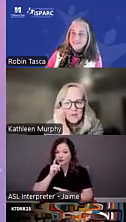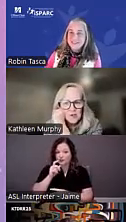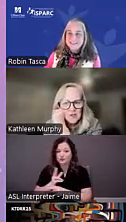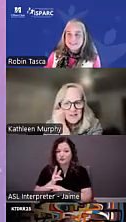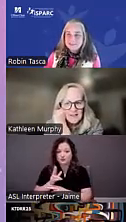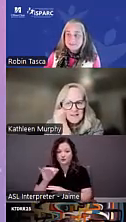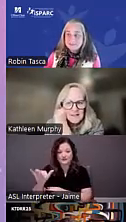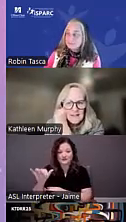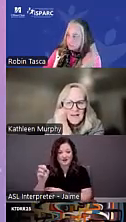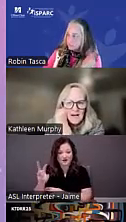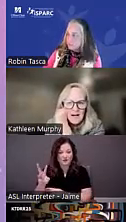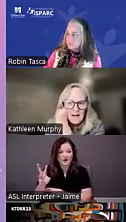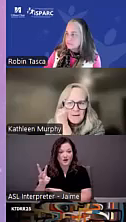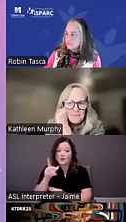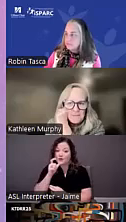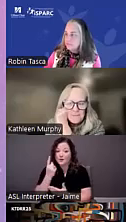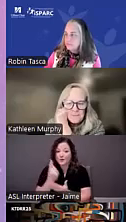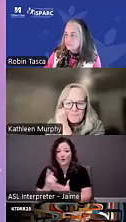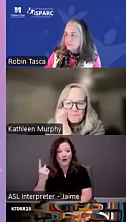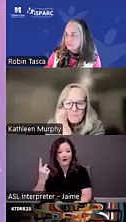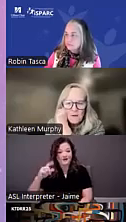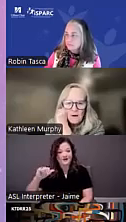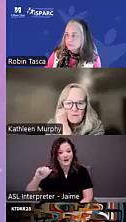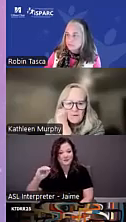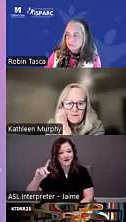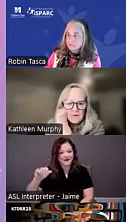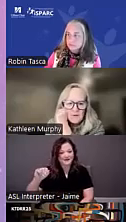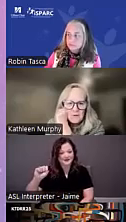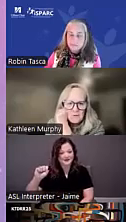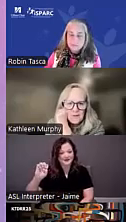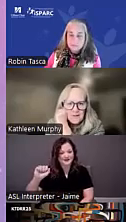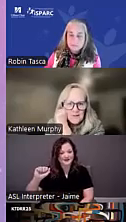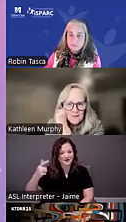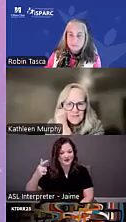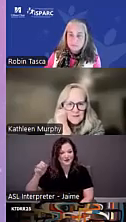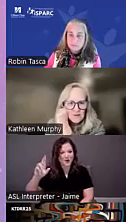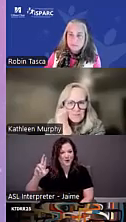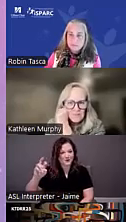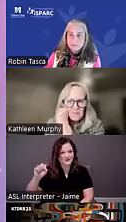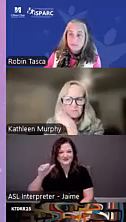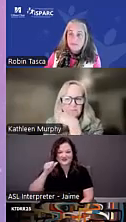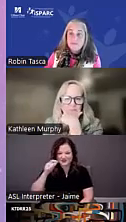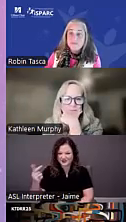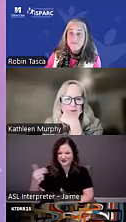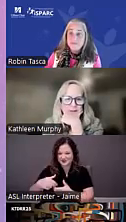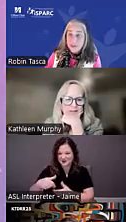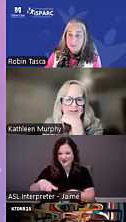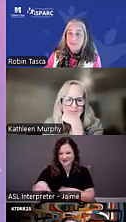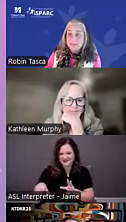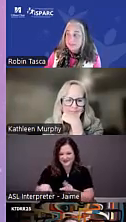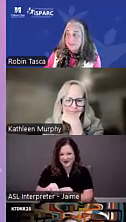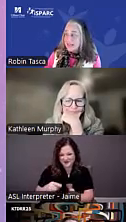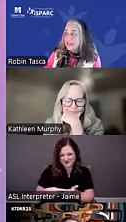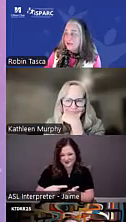and she has offered to join this conversation. Oh, fabulous.